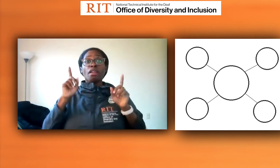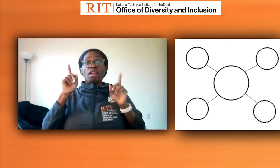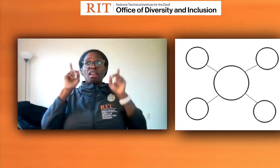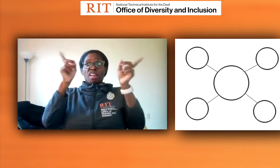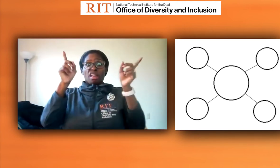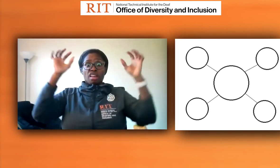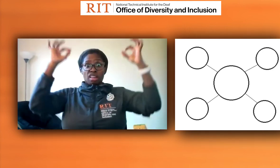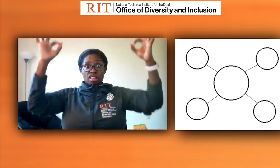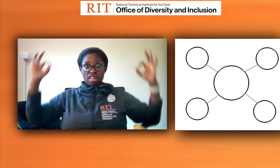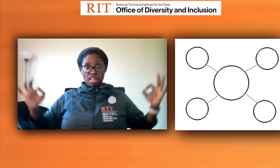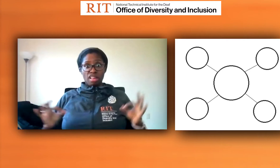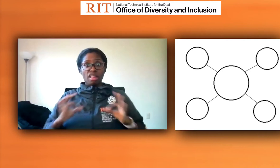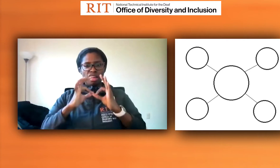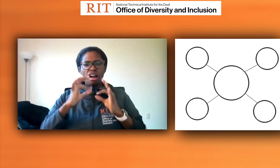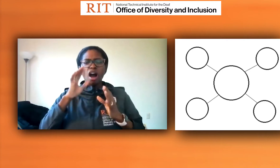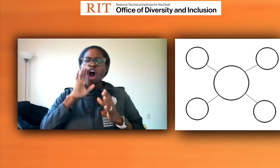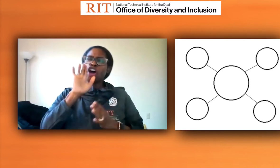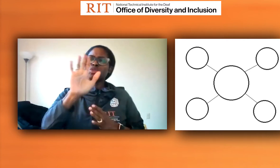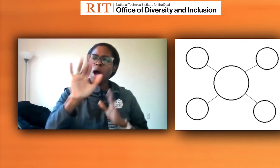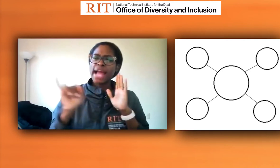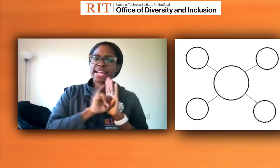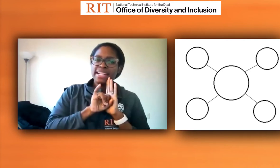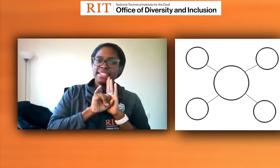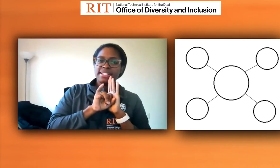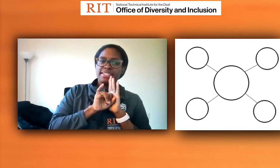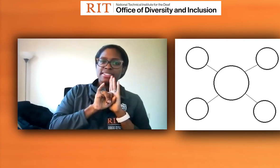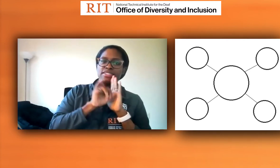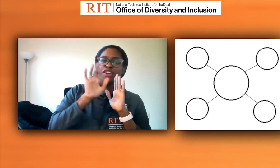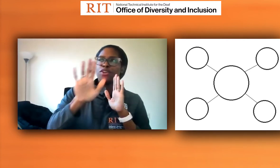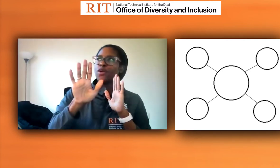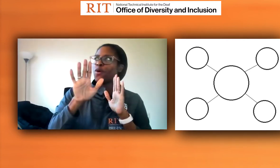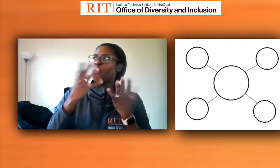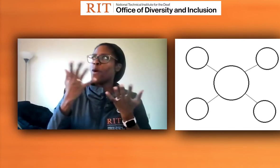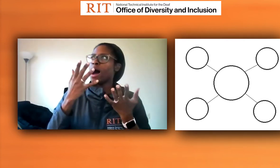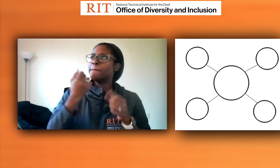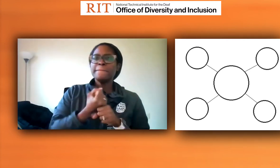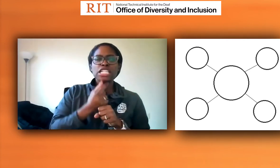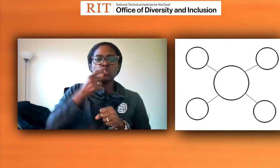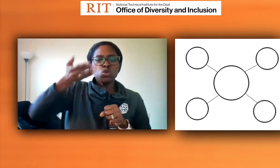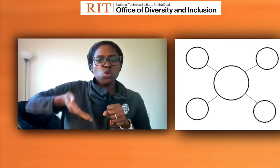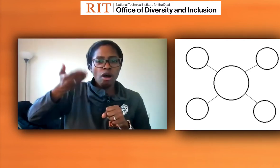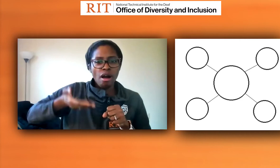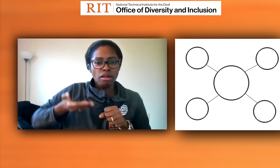And those surrounding circles, you'll want to fill in the identities that resonate with you.